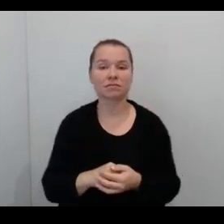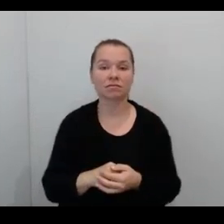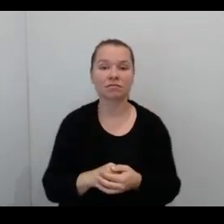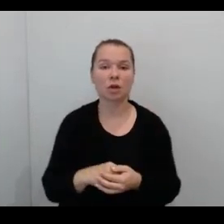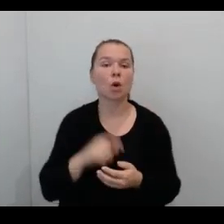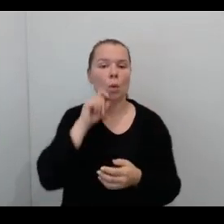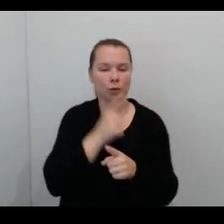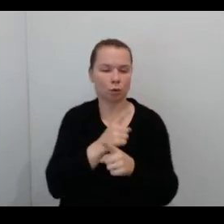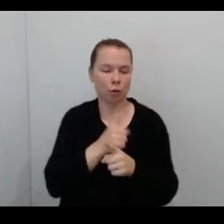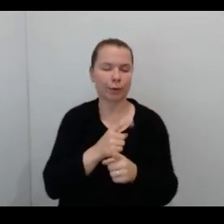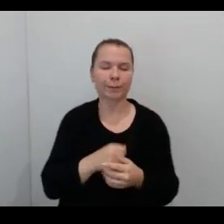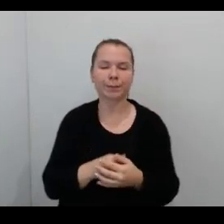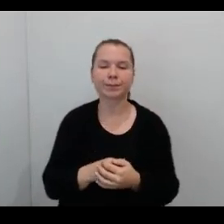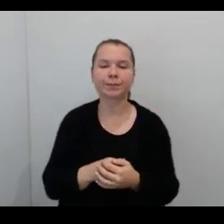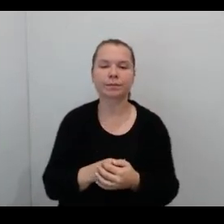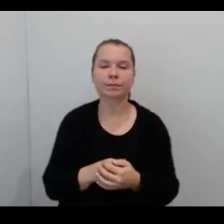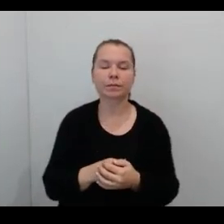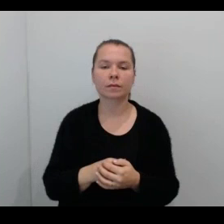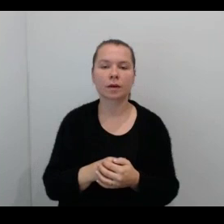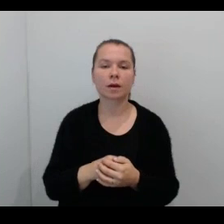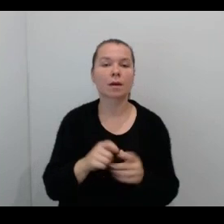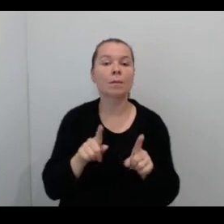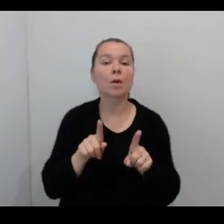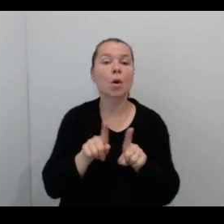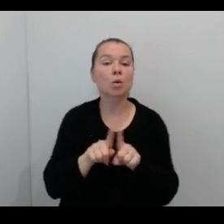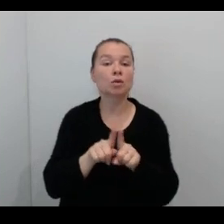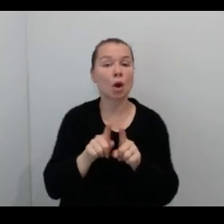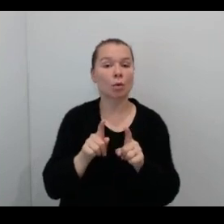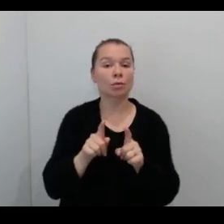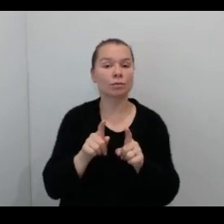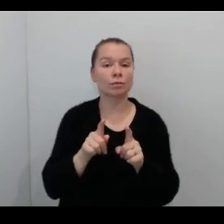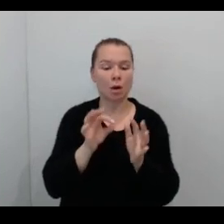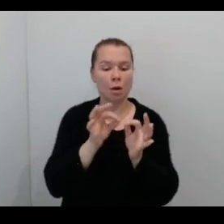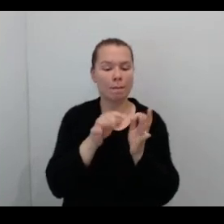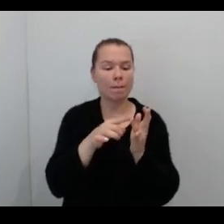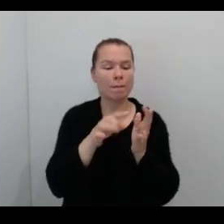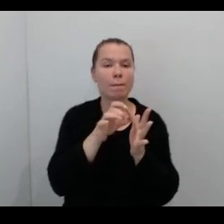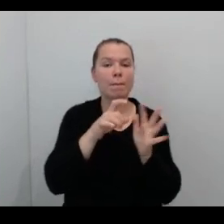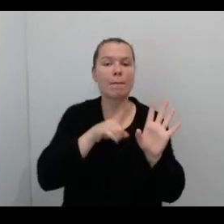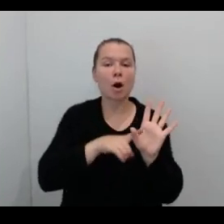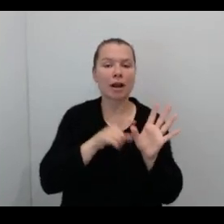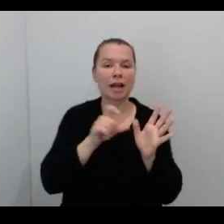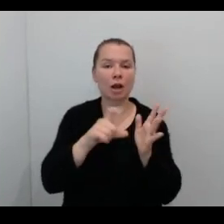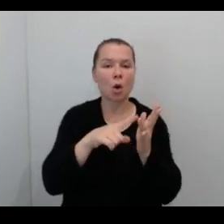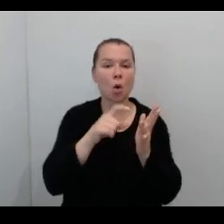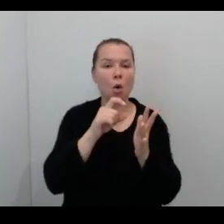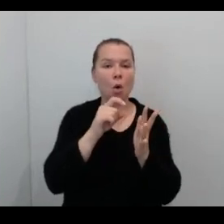We'll also talk about body corporate. That is definitely an issue that we're seeing come up in our advice service.